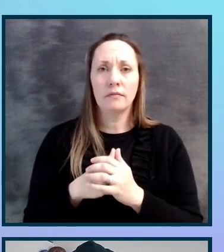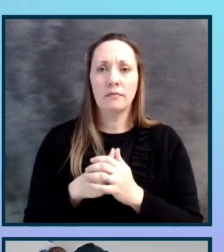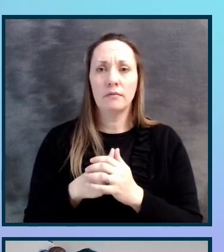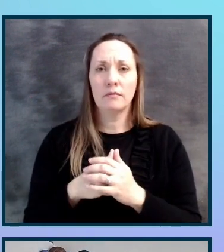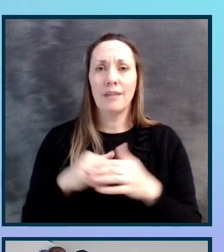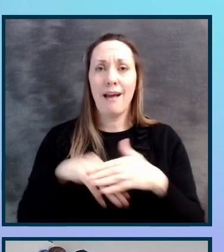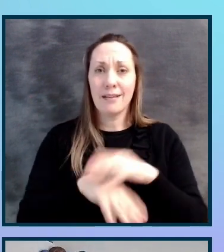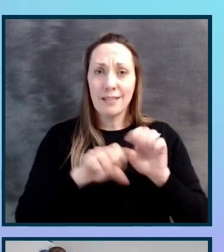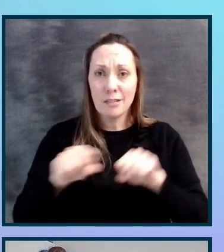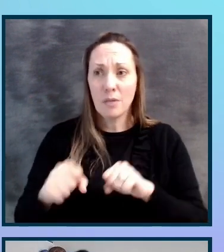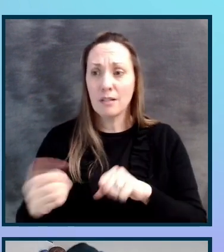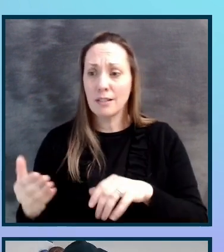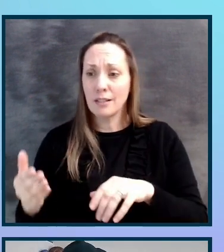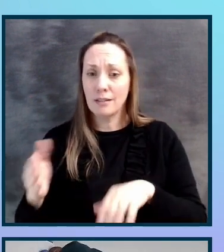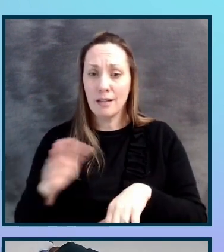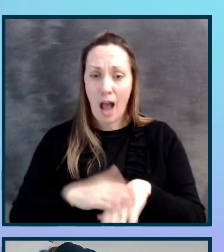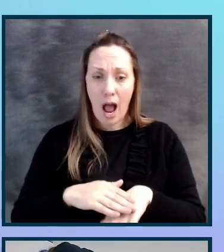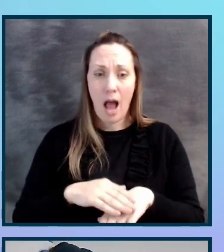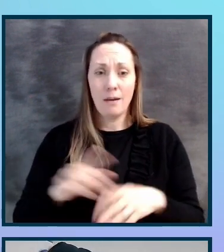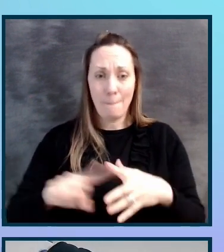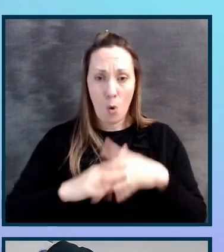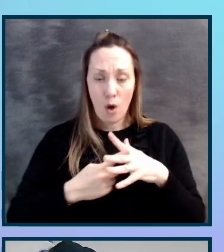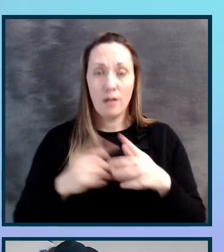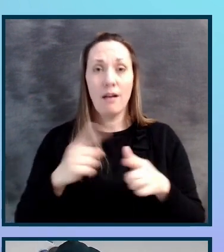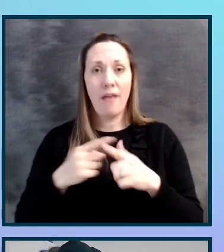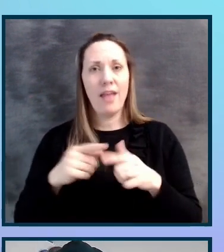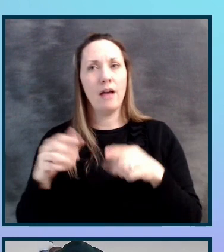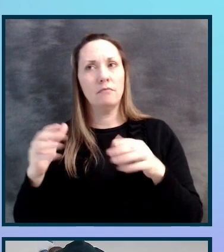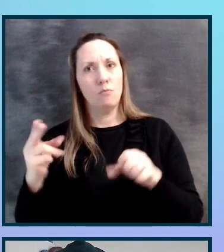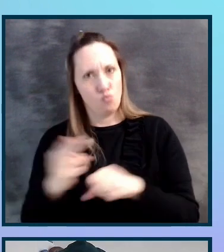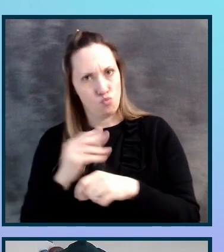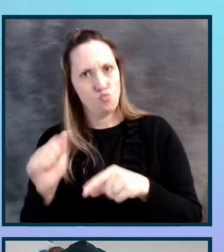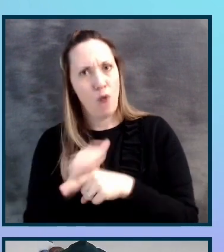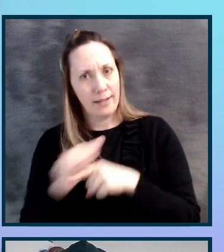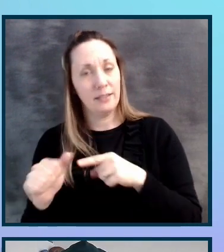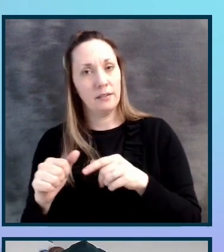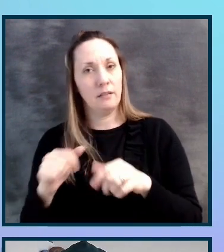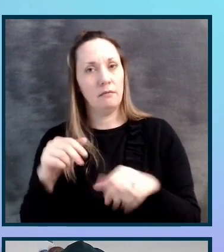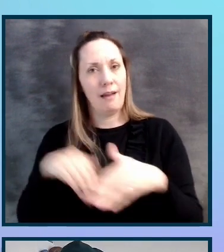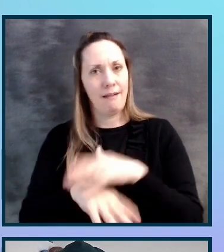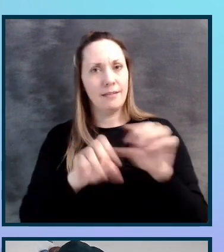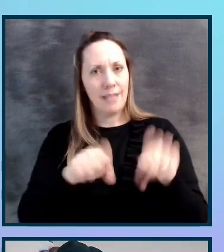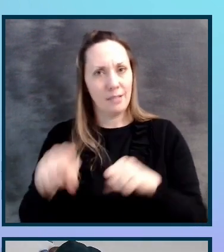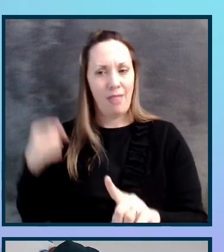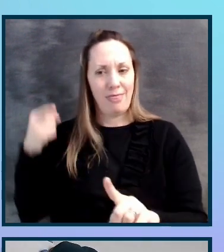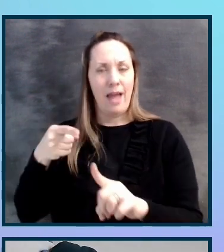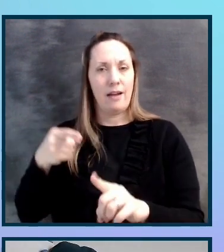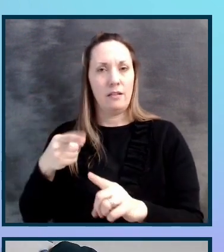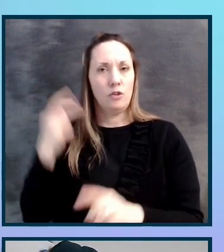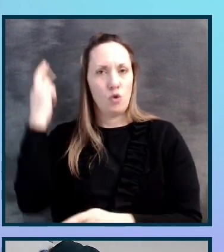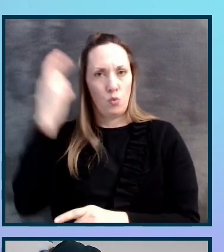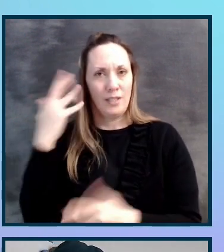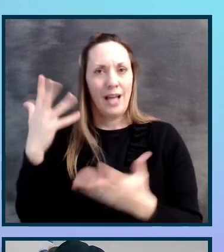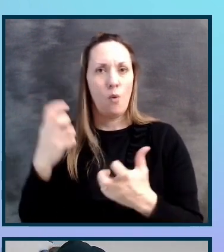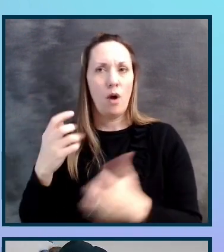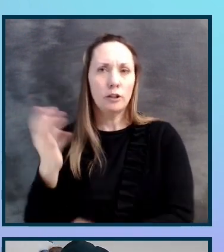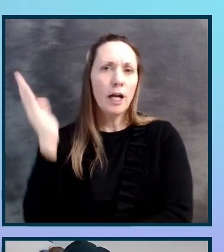and practicing accessibility. That is a million-dollar question. This is the reason why I wanted to do this talk, was to talk to everybody about this